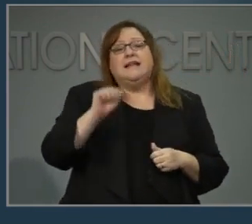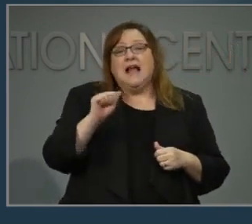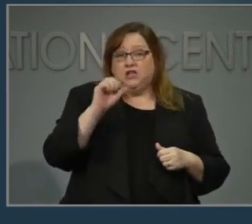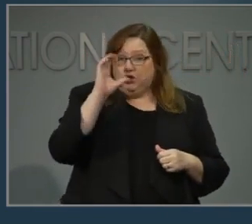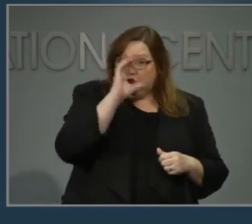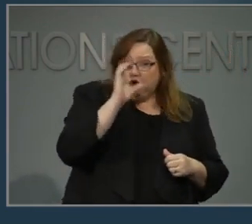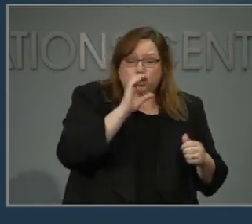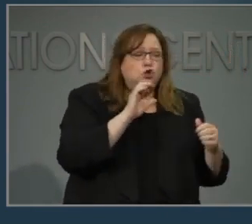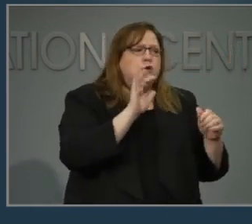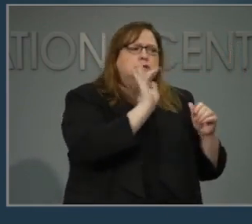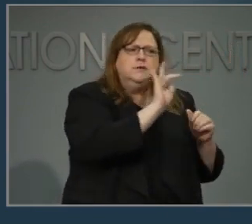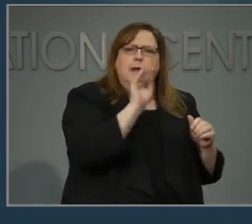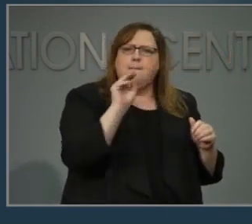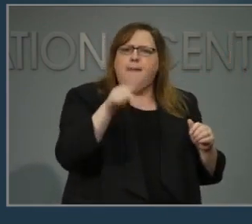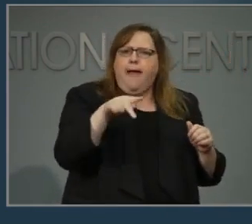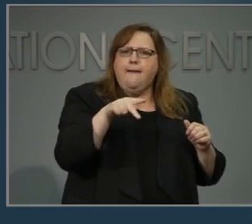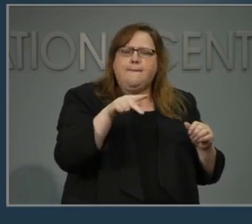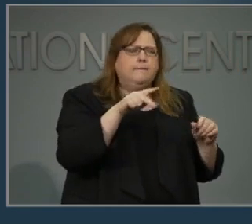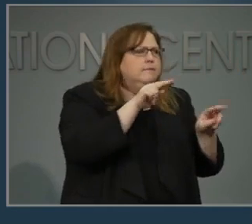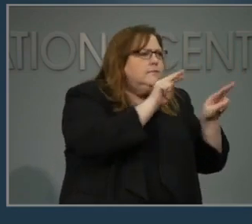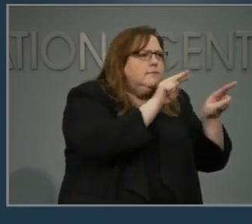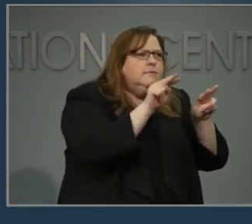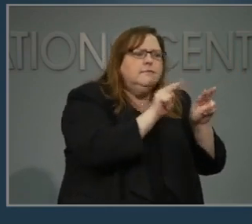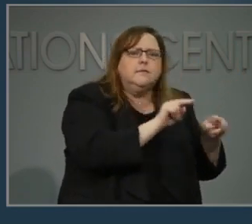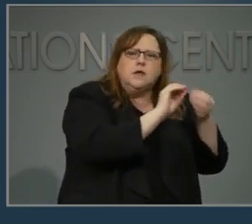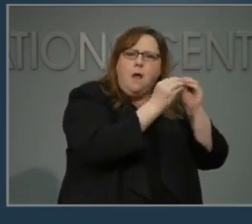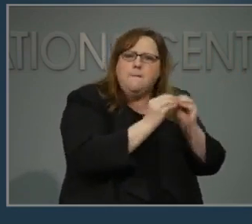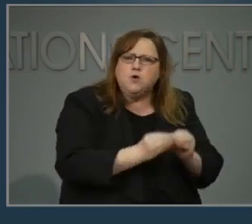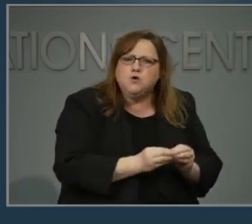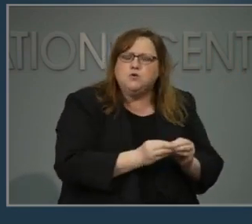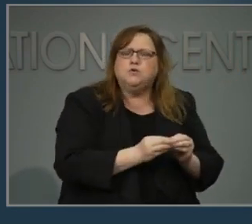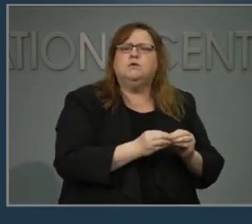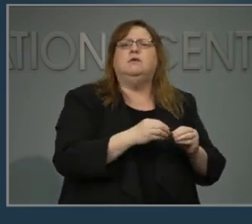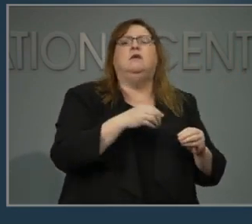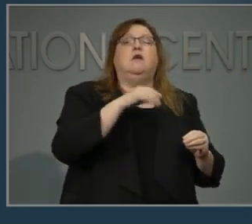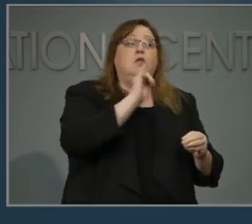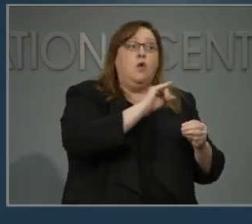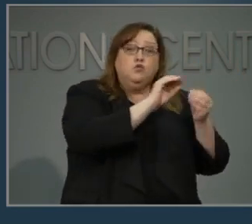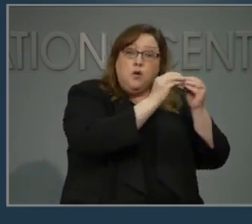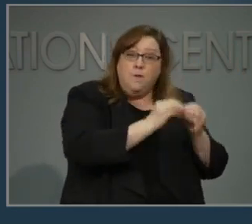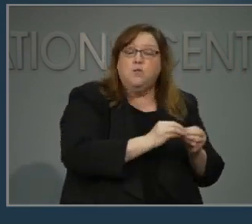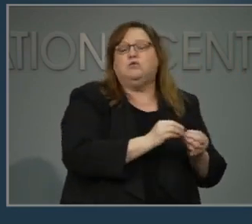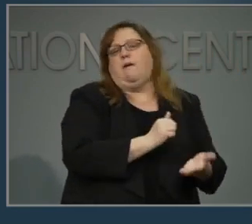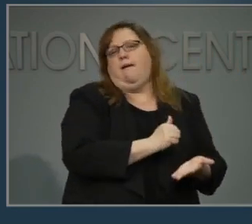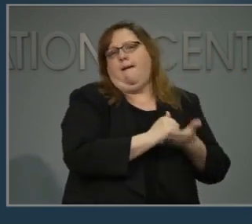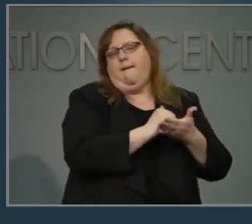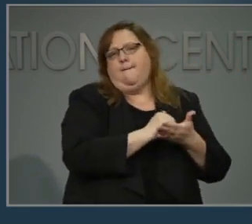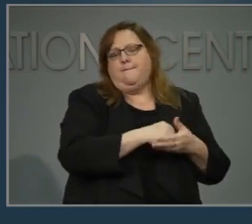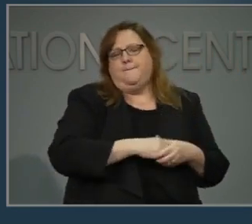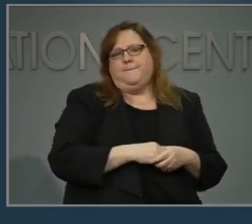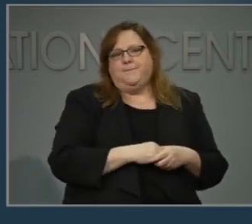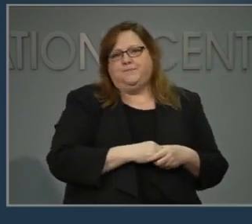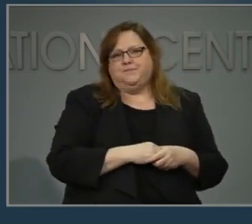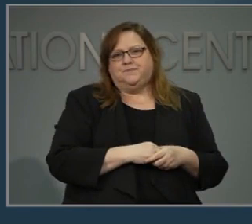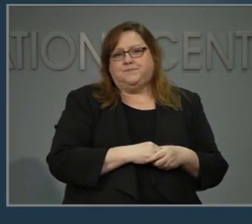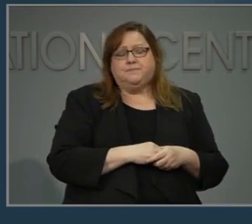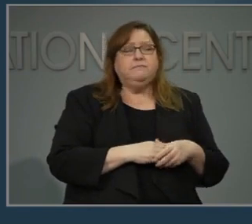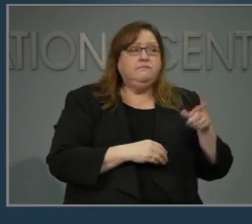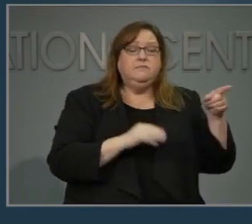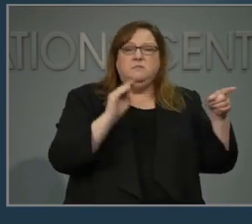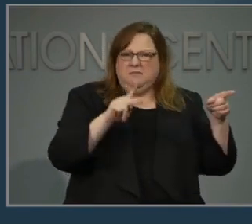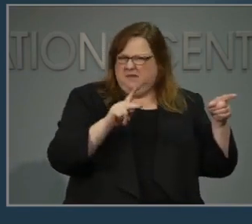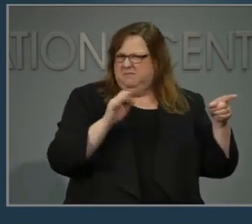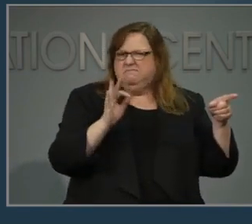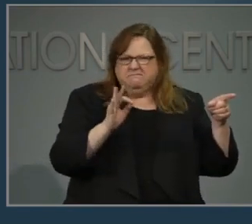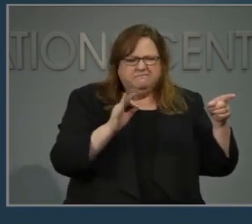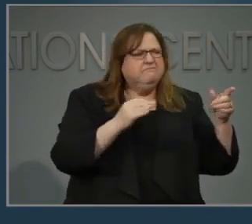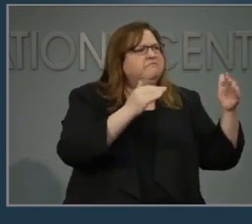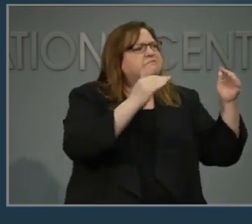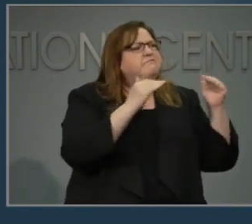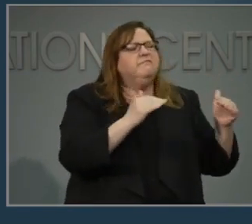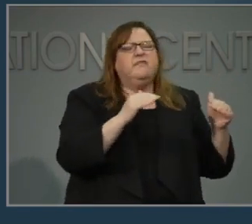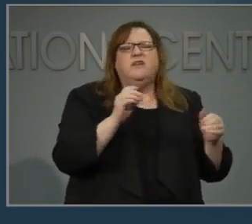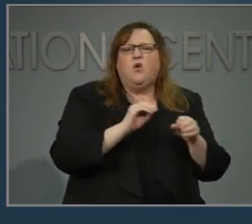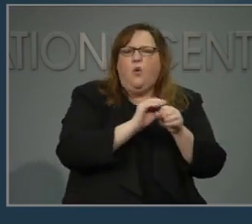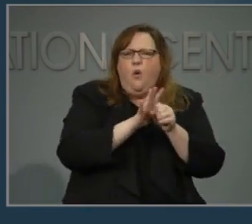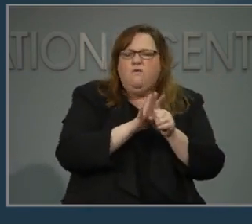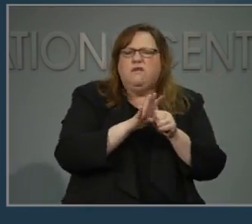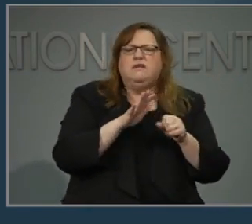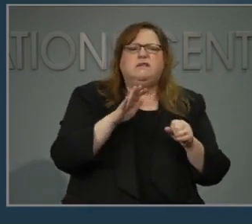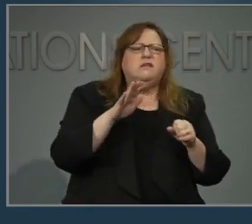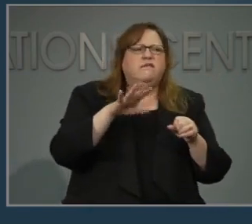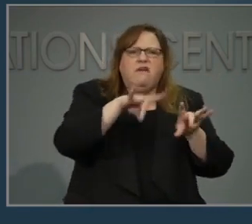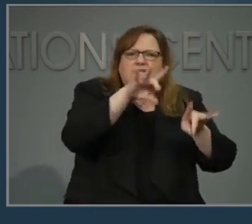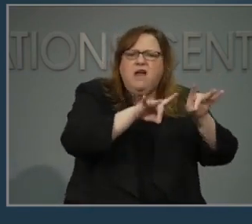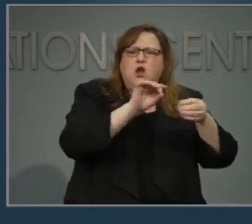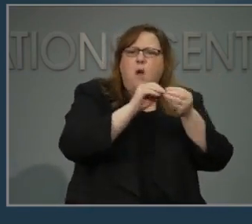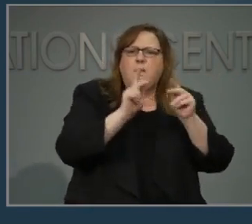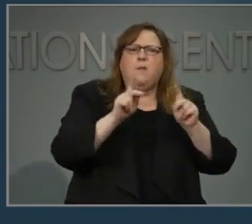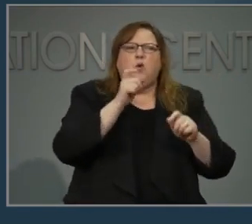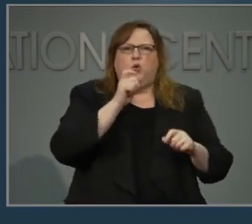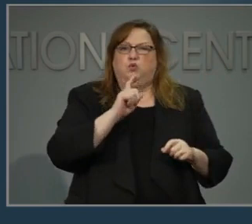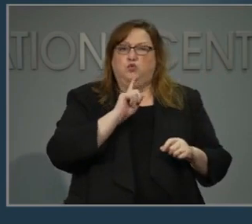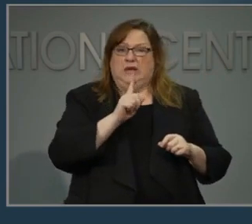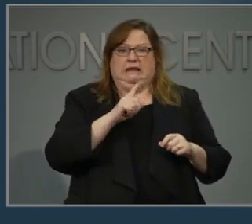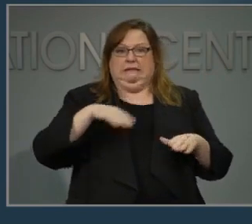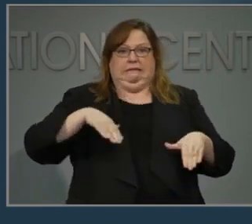DISCOVERED, AS WELL AS OTHER CAPABILITIES THE STATE IS COVERING TO INFORM OUR DECISIONS TO EASE MEASURES RESPONSIBLY THAT SLOW THE SPREAD OF THE VIRUS.